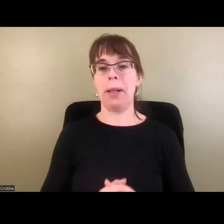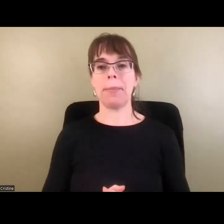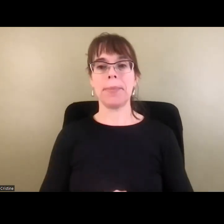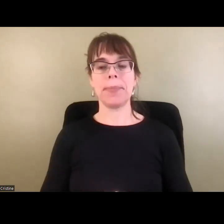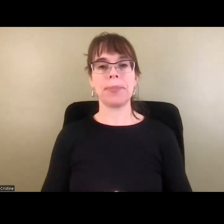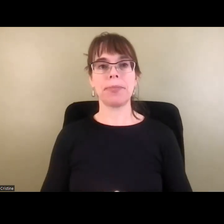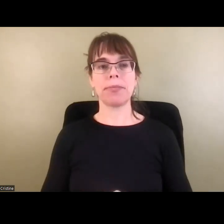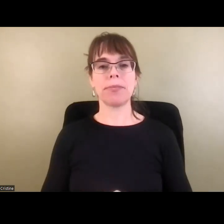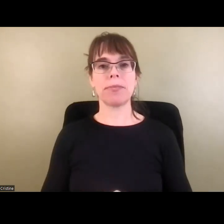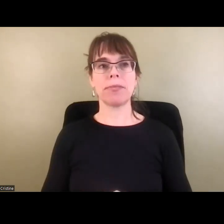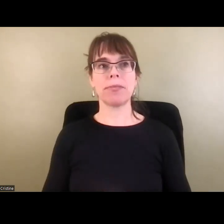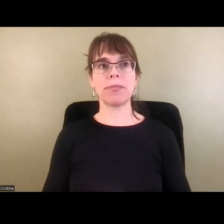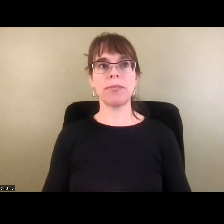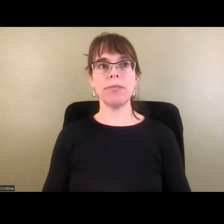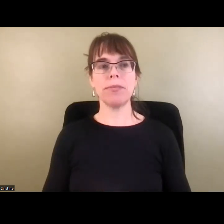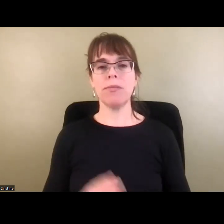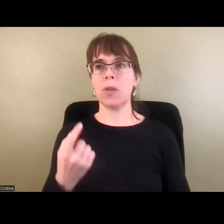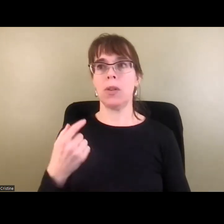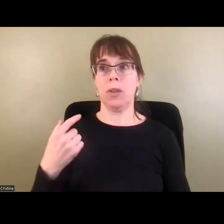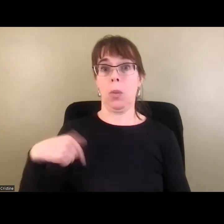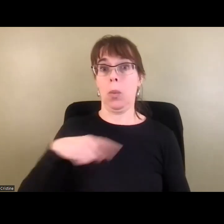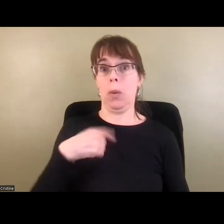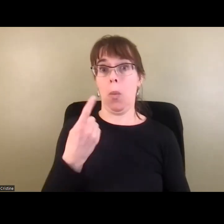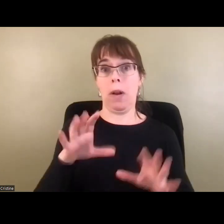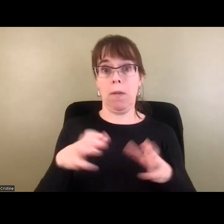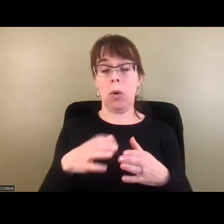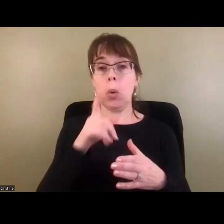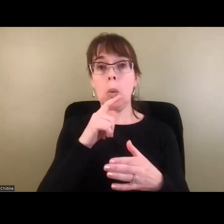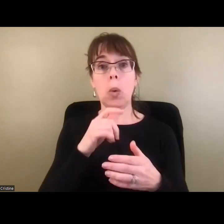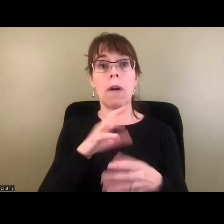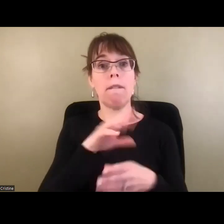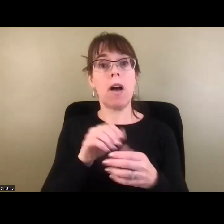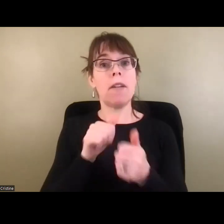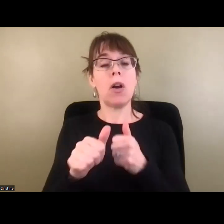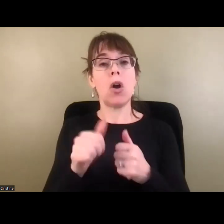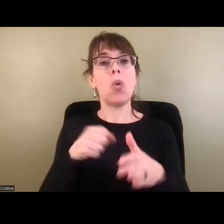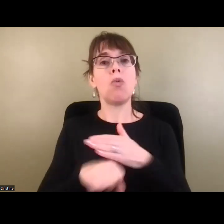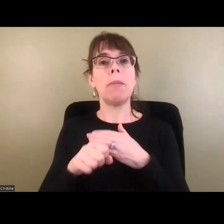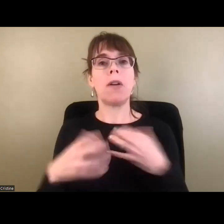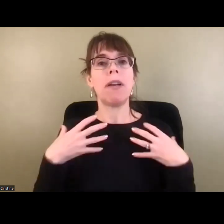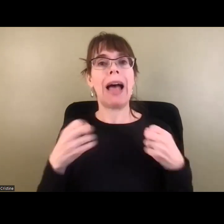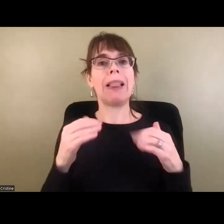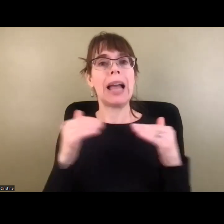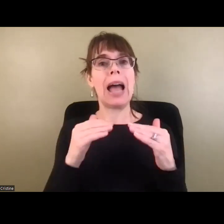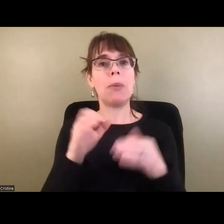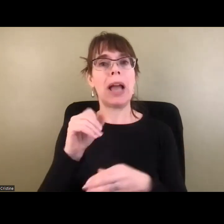We were one of the groups involved in passing the Reproductive Health Equity Act, this last session.